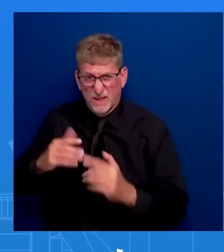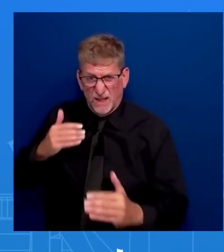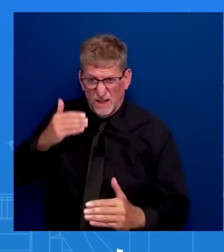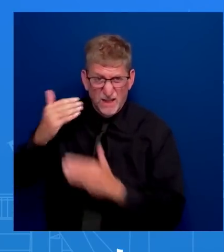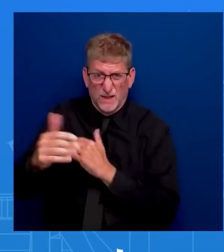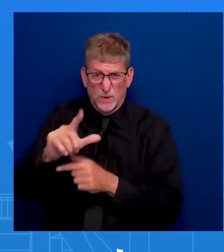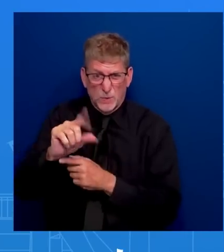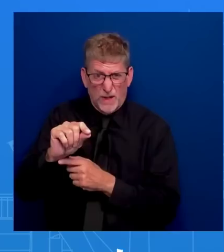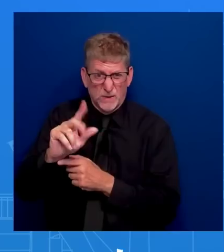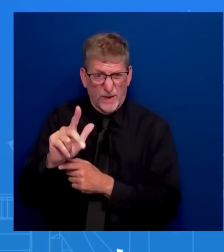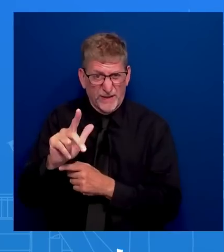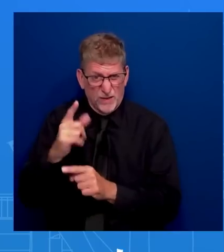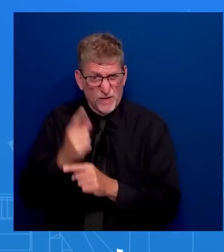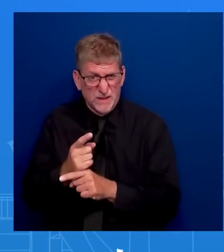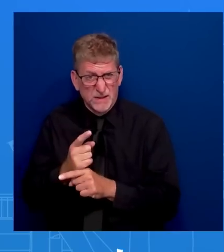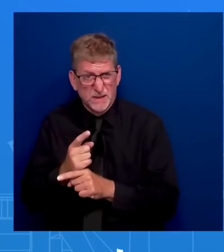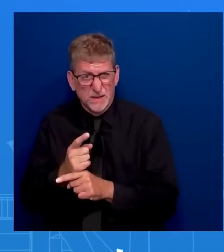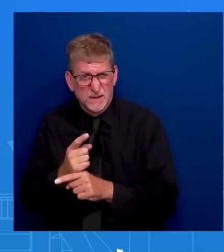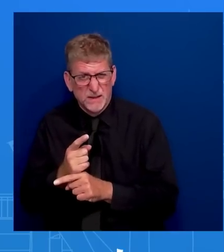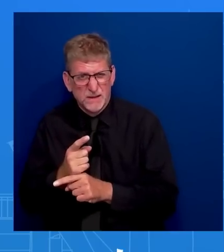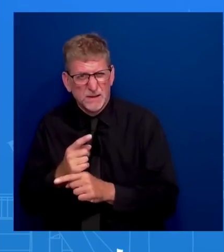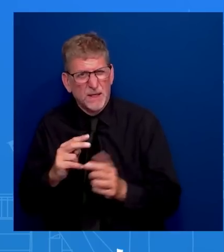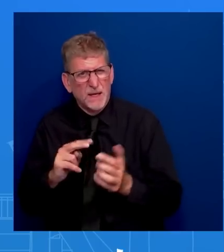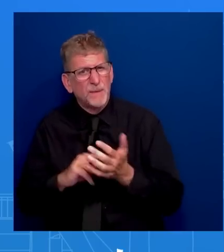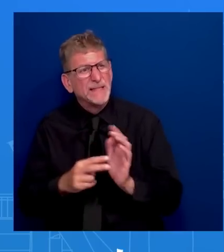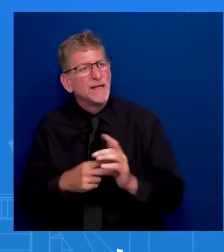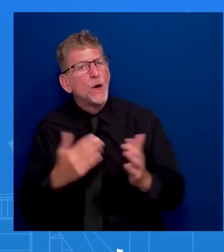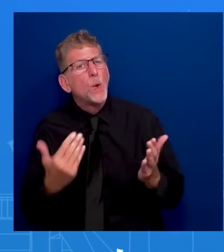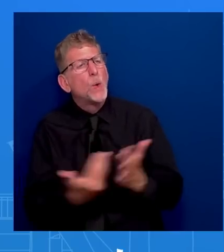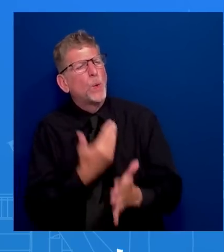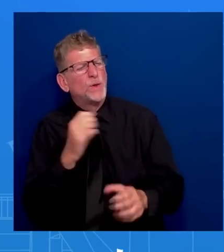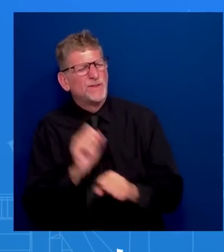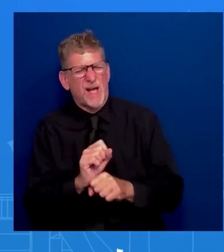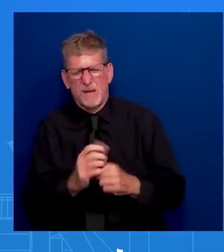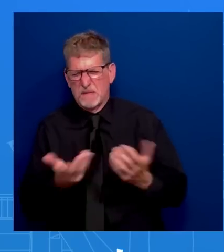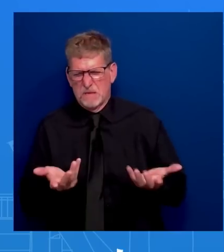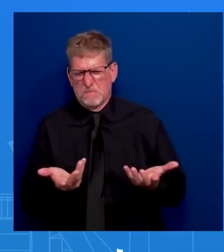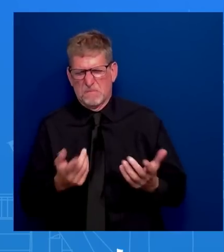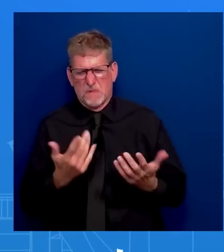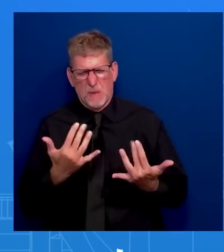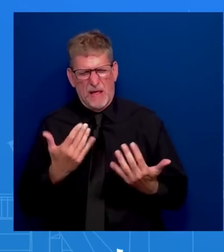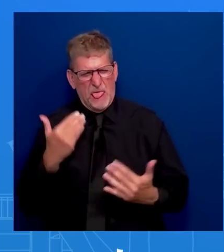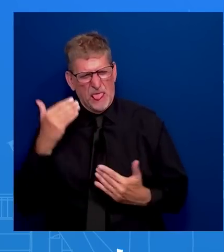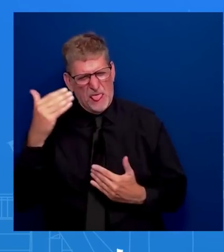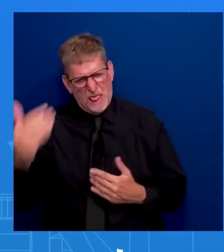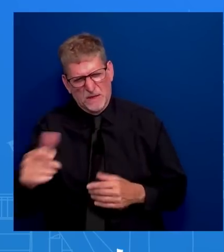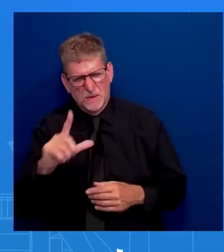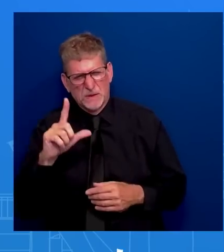Ms. Jean-Pierre: Well, I mean, I was kind of clear on this, and we have been for the past several months, and I said this moments ago: